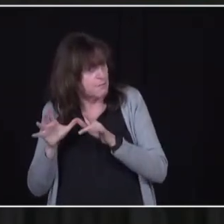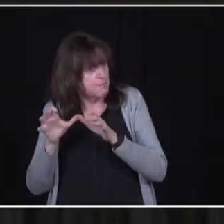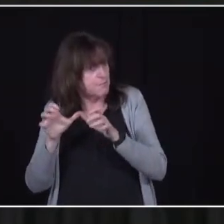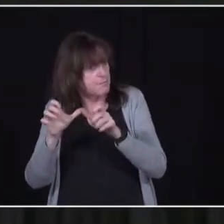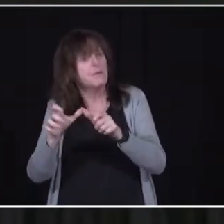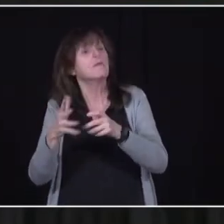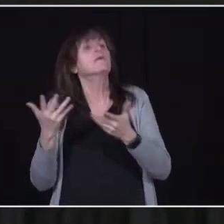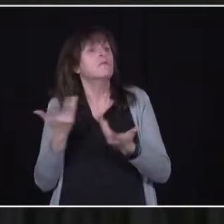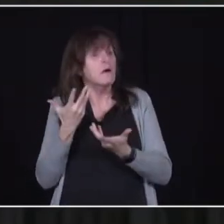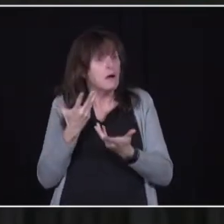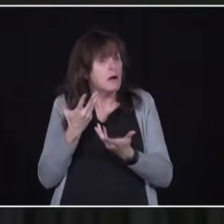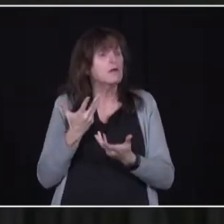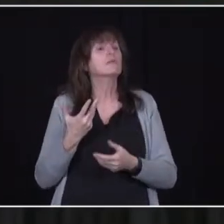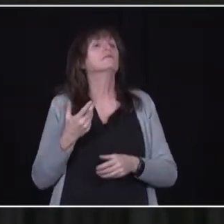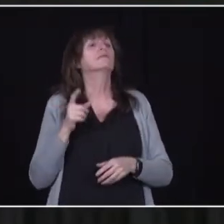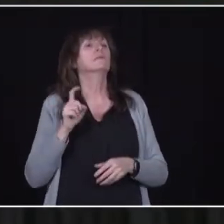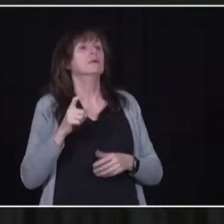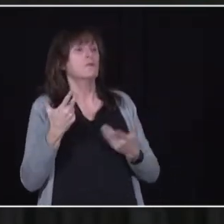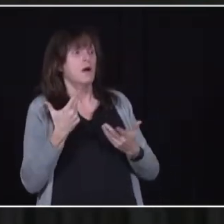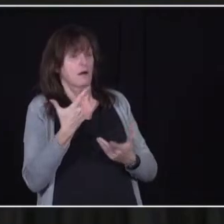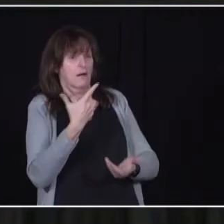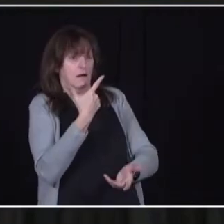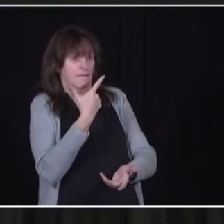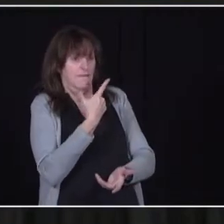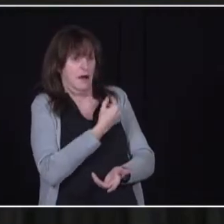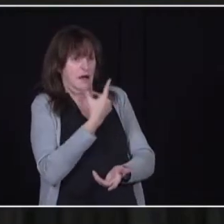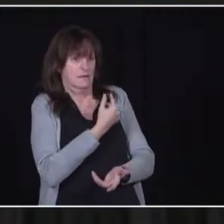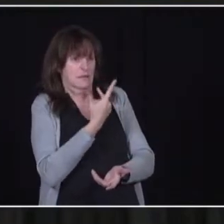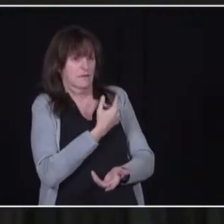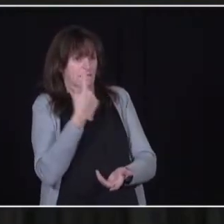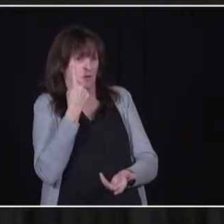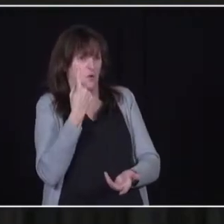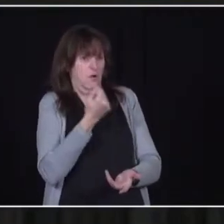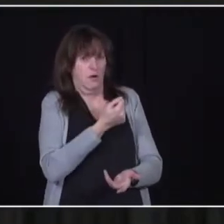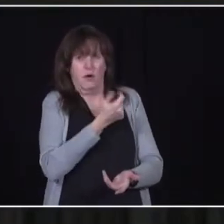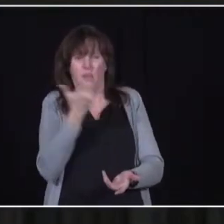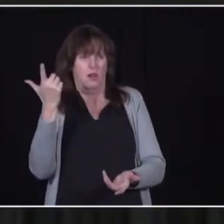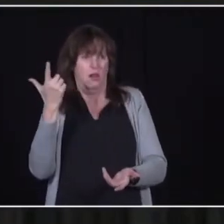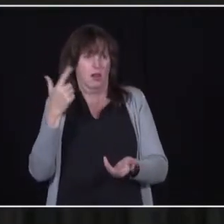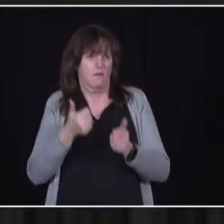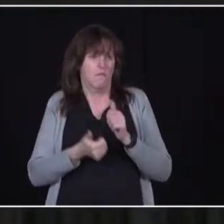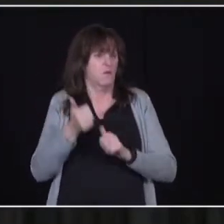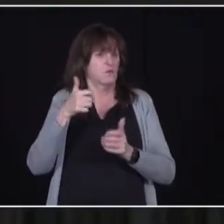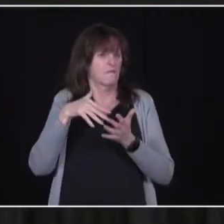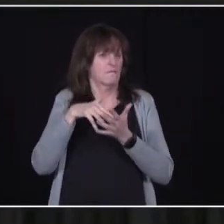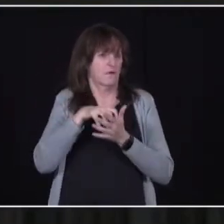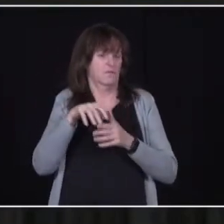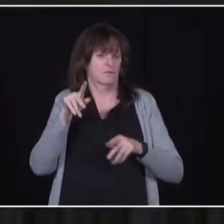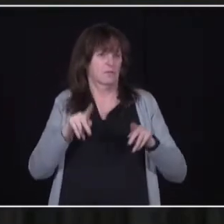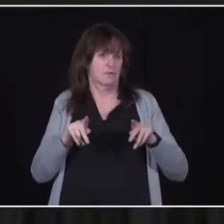into the arms of the most vulnerable. That's what we're going to focus on the task at hand.